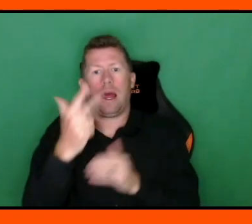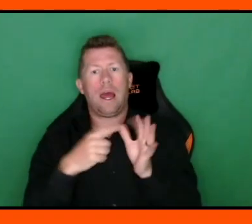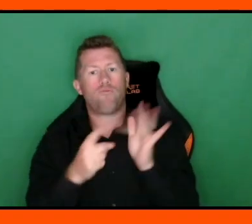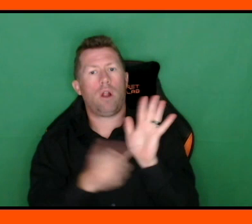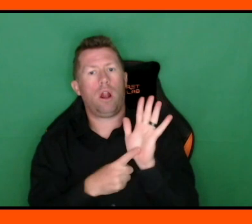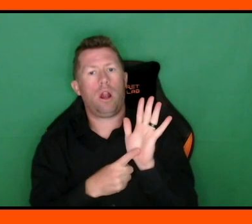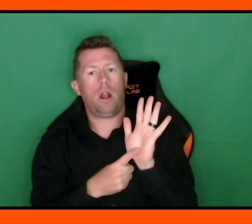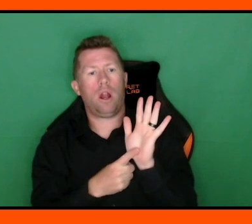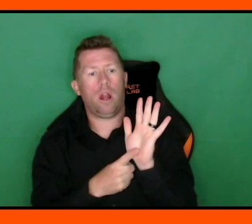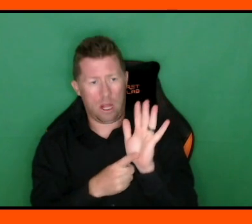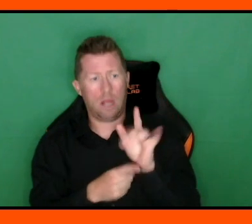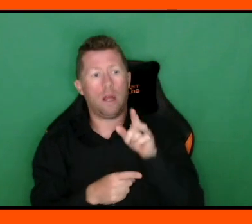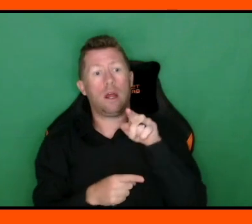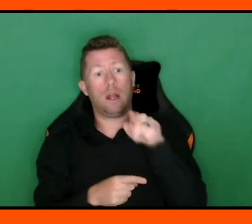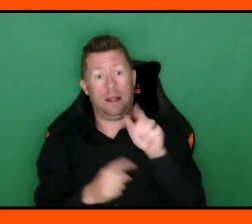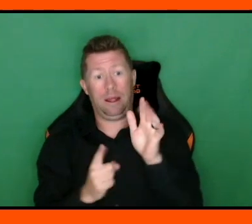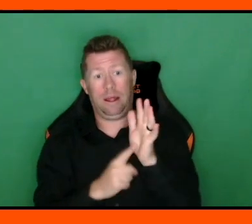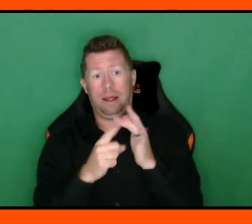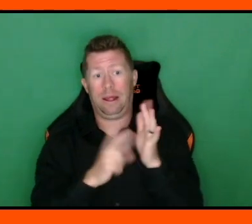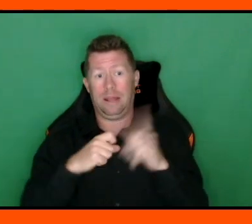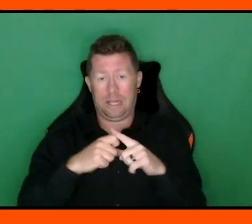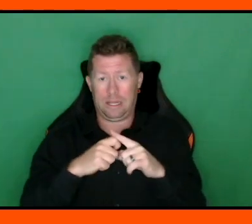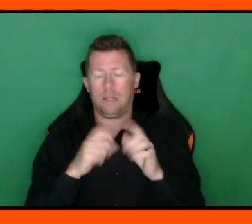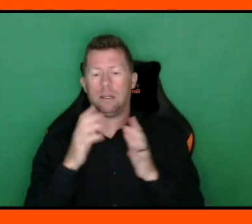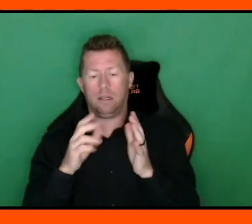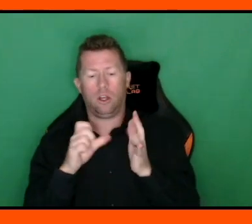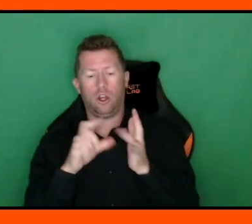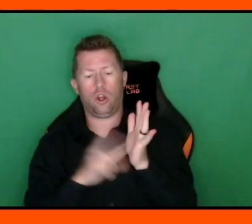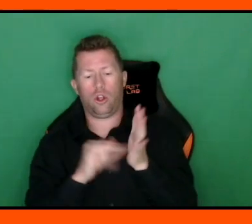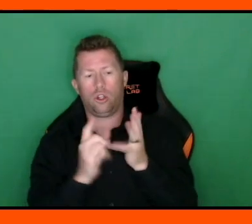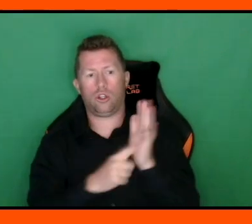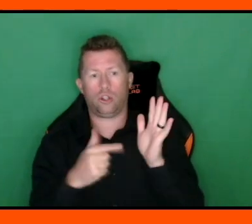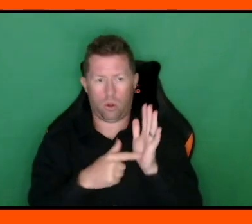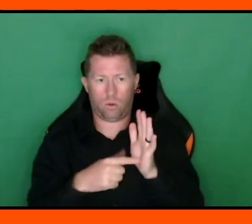The consultation hub link there is consult.abs.gov.au.